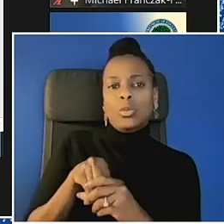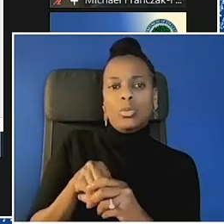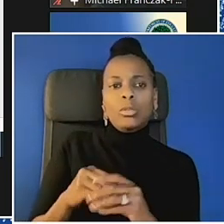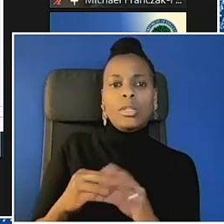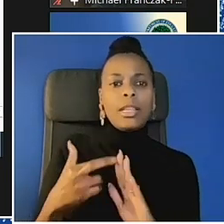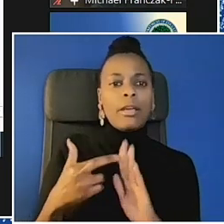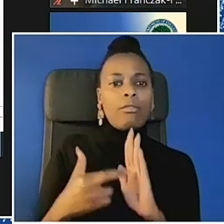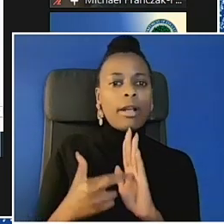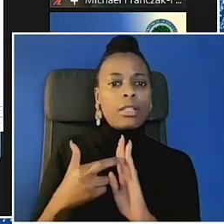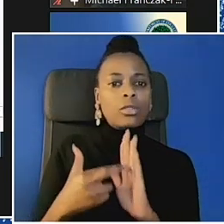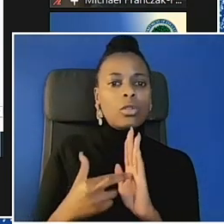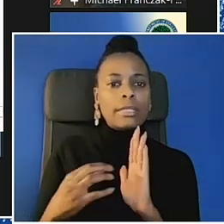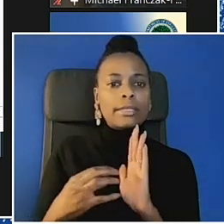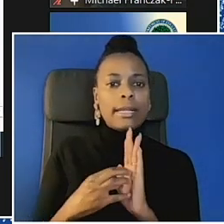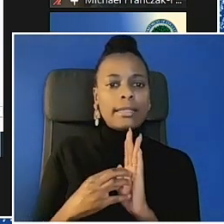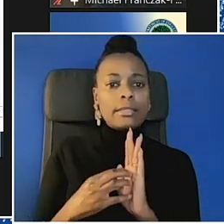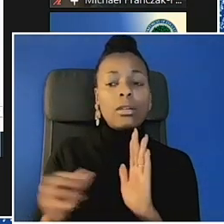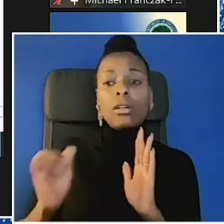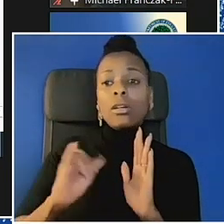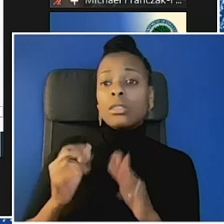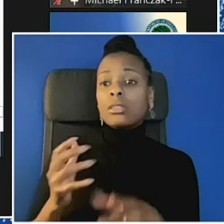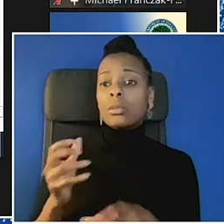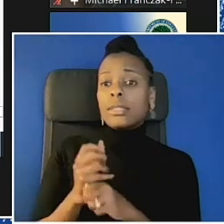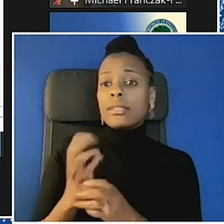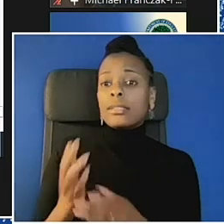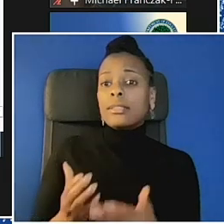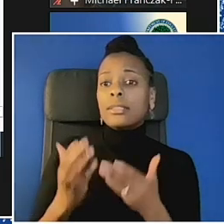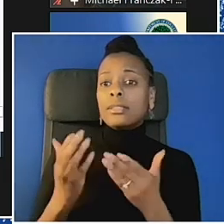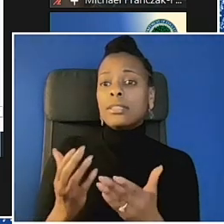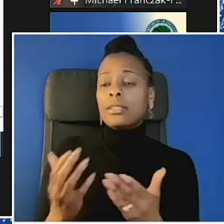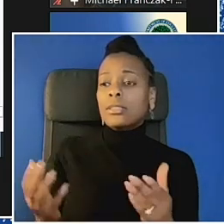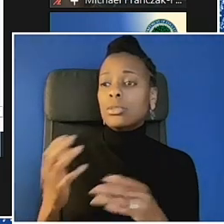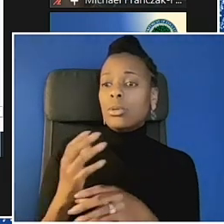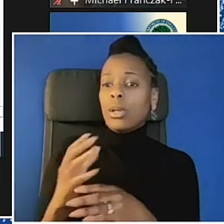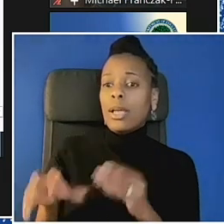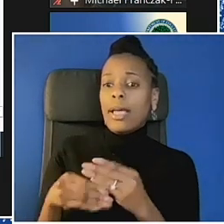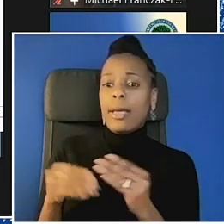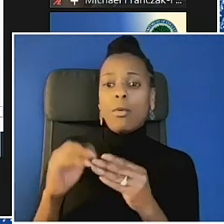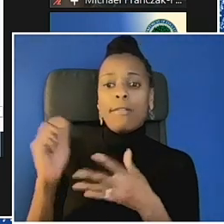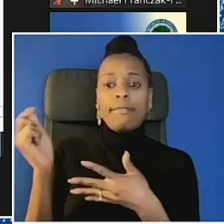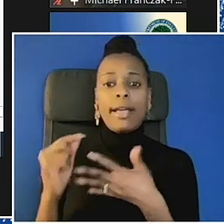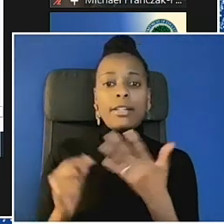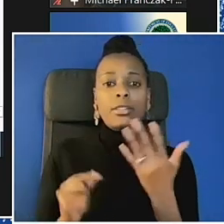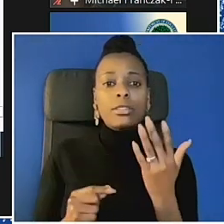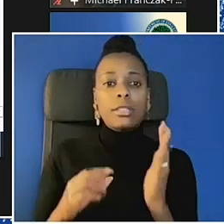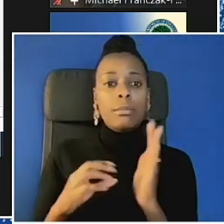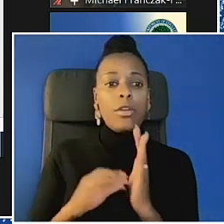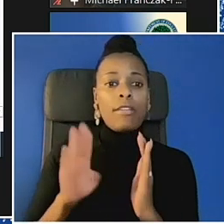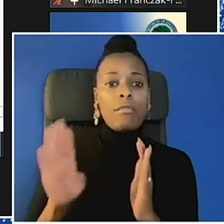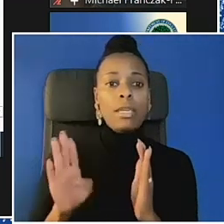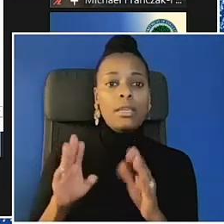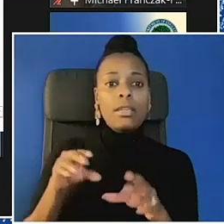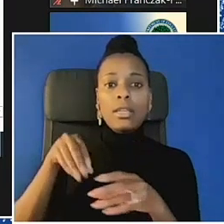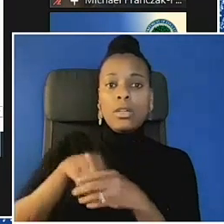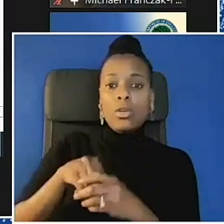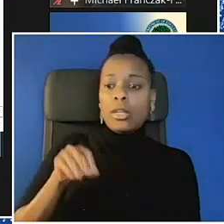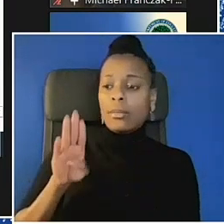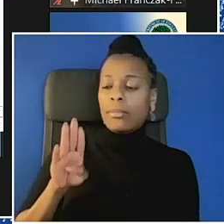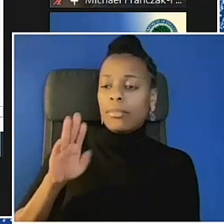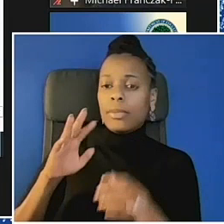We also received a suggestion to add more factors in paragraph B, such as bankruptcy status. We have not made this change